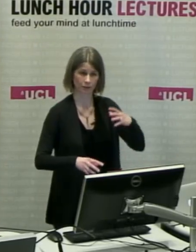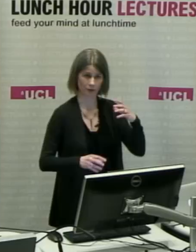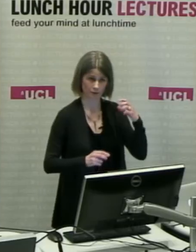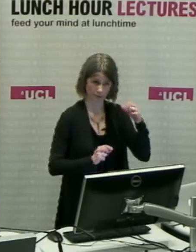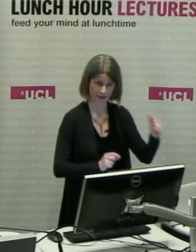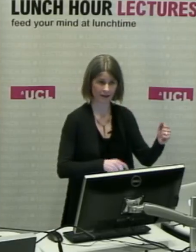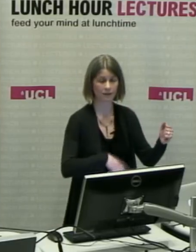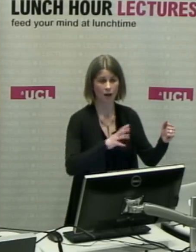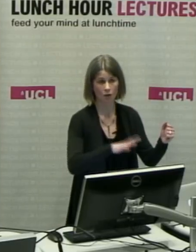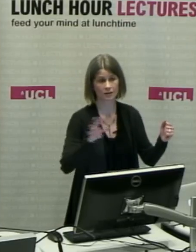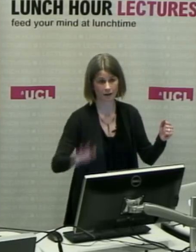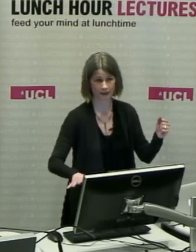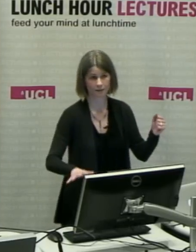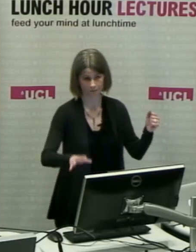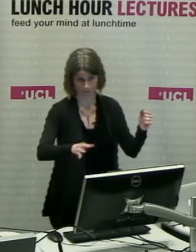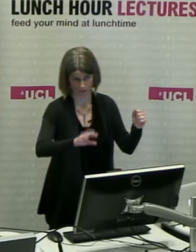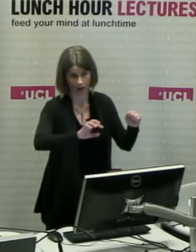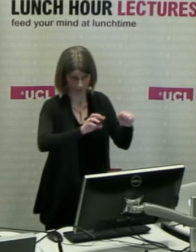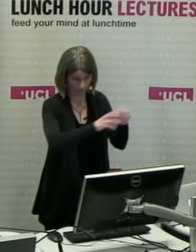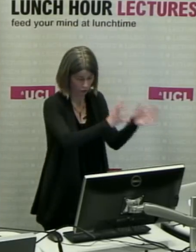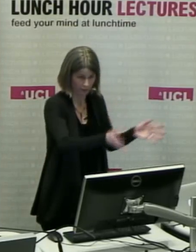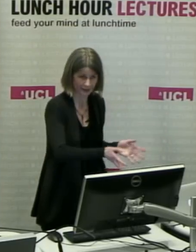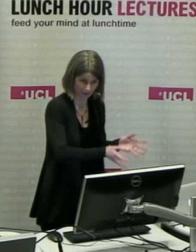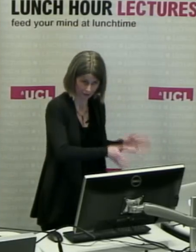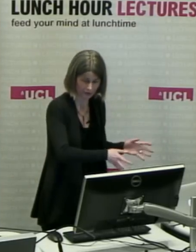They will use BSL in some situations